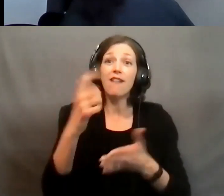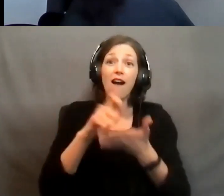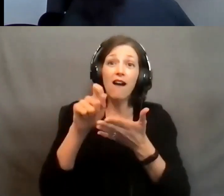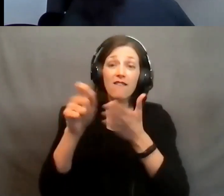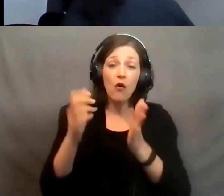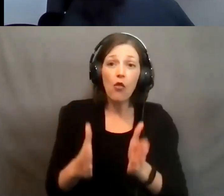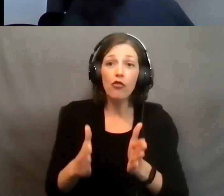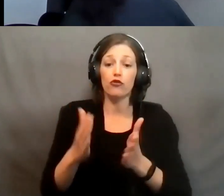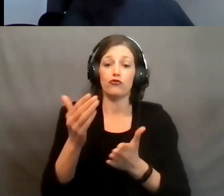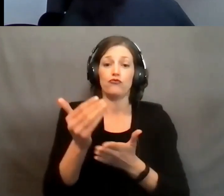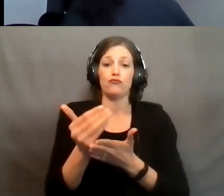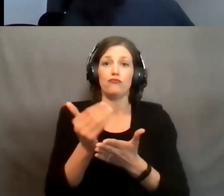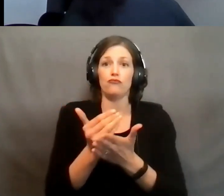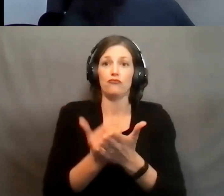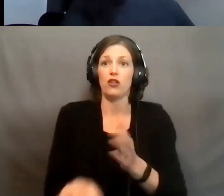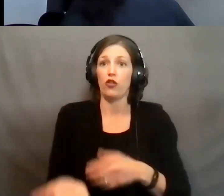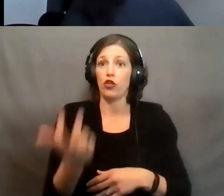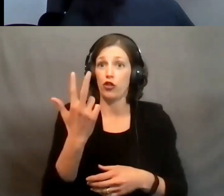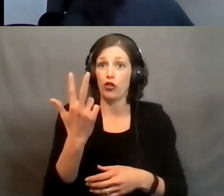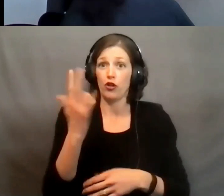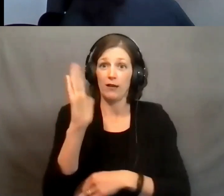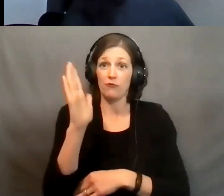13:09:06 three presenting authors and you were going to share your